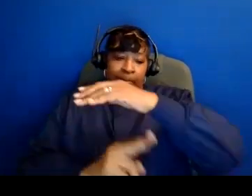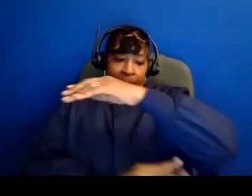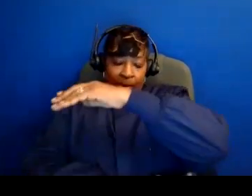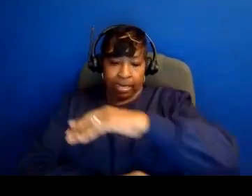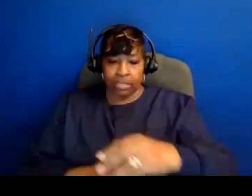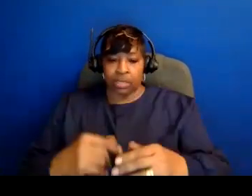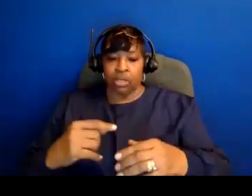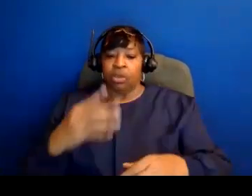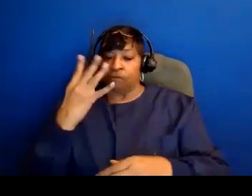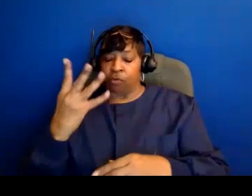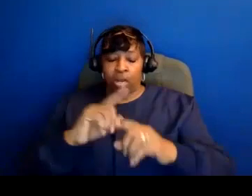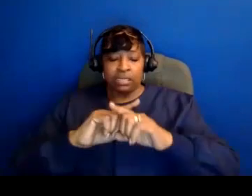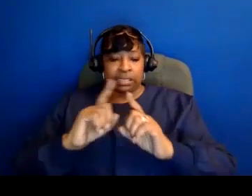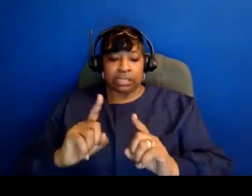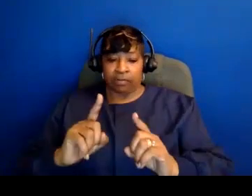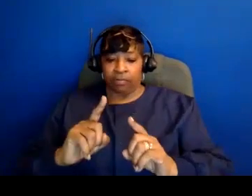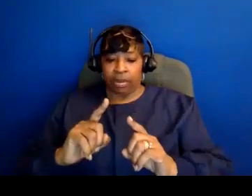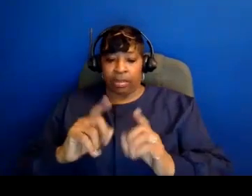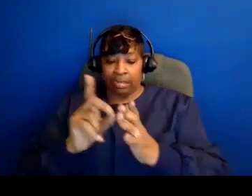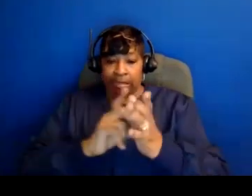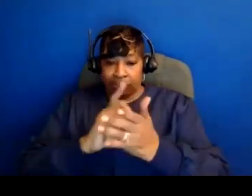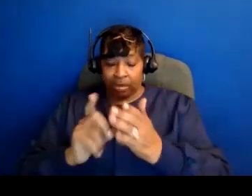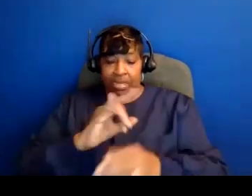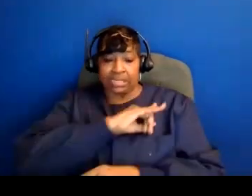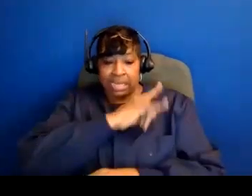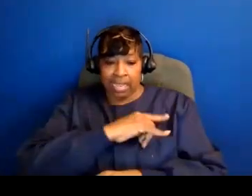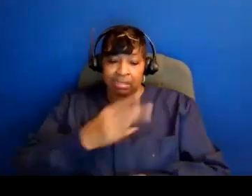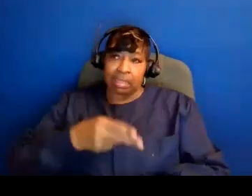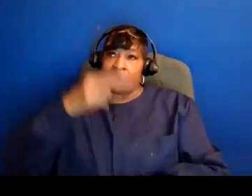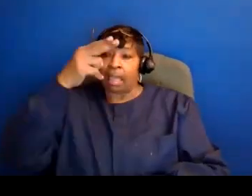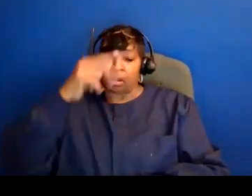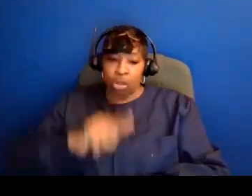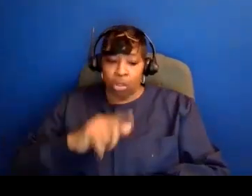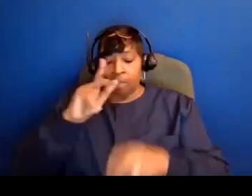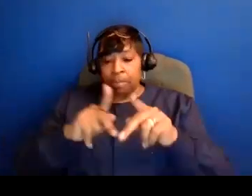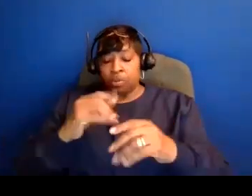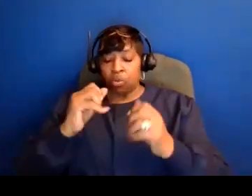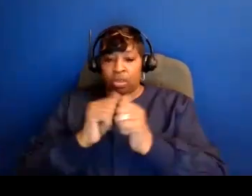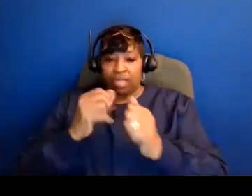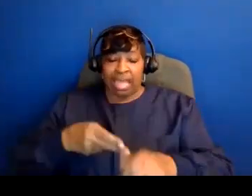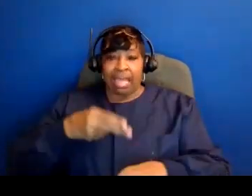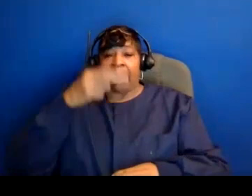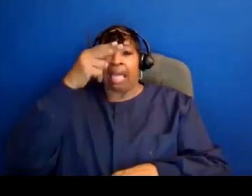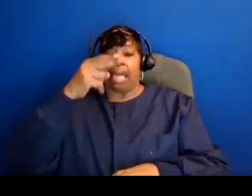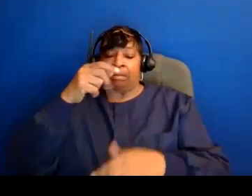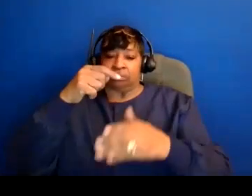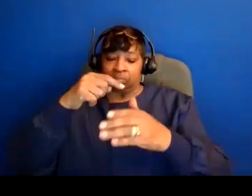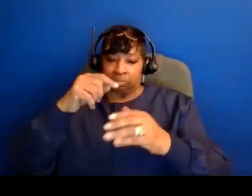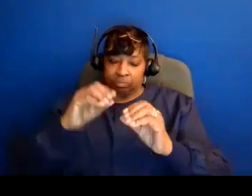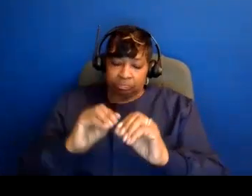lauravanpuymbrouck: what a lot of the work. This is Carly's dissertation. This is really the foundation of a lot of the work that she's done.